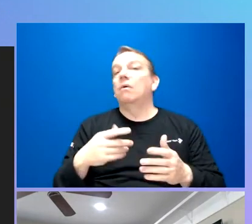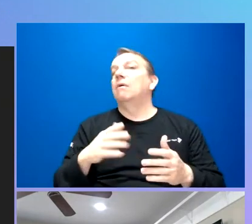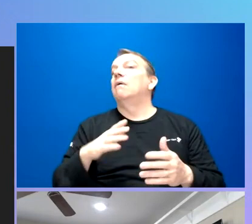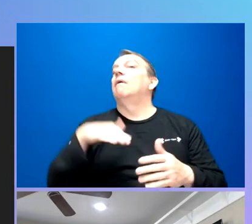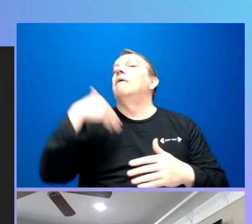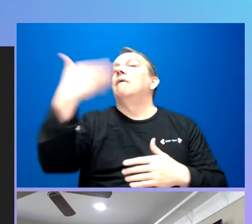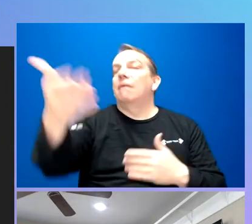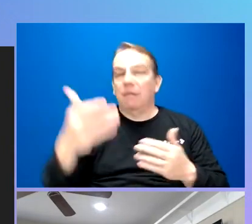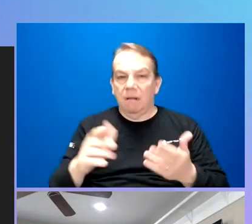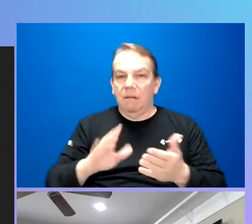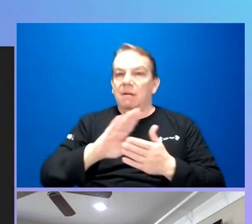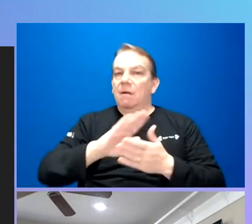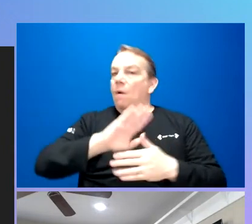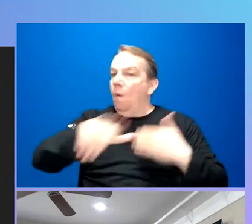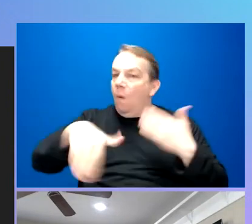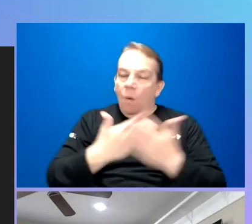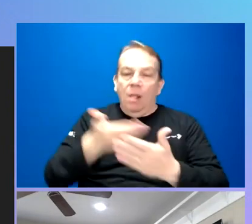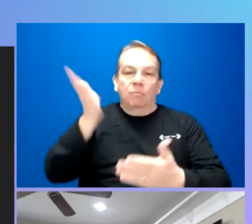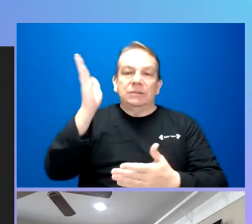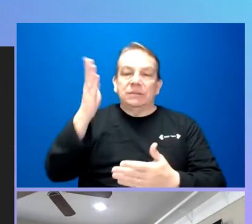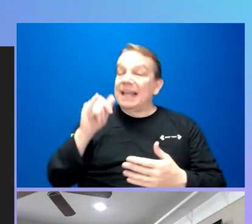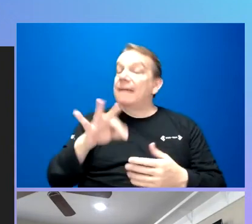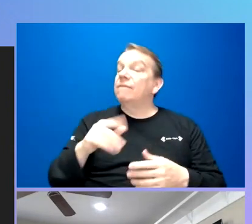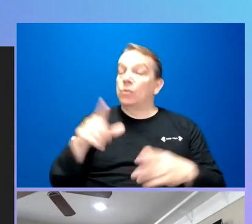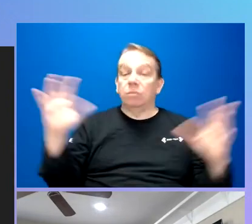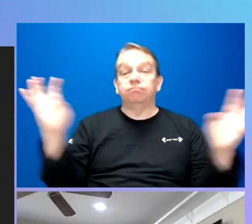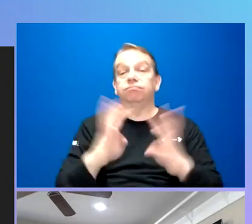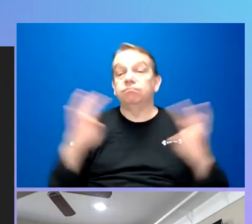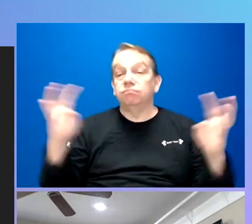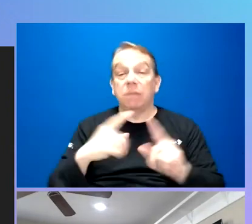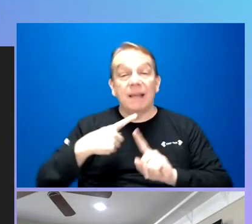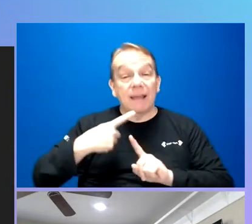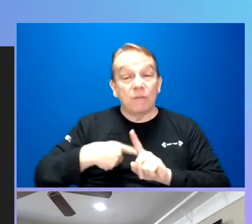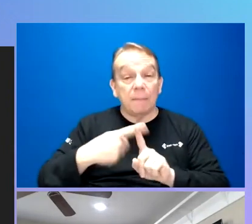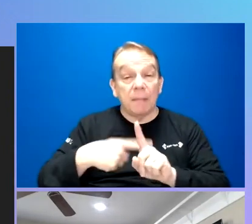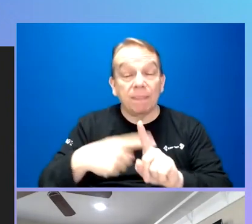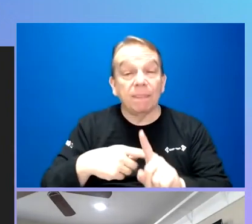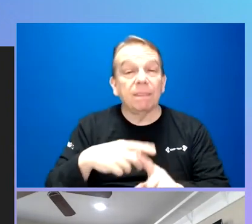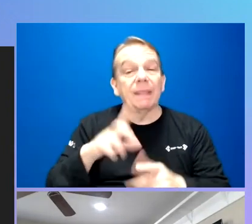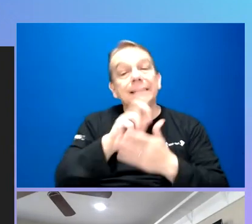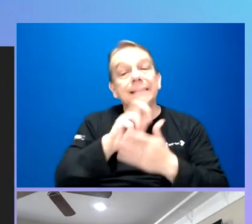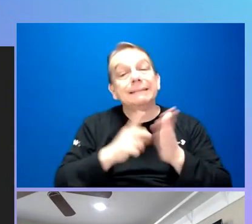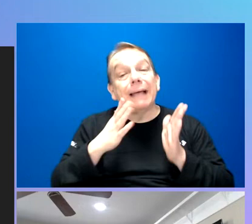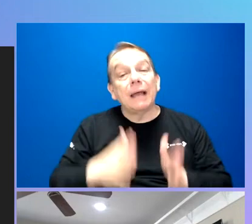monthly, if you ask them to present at one of their monthly